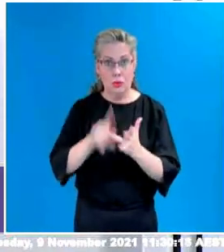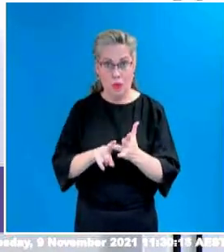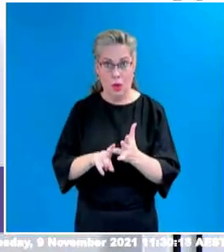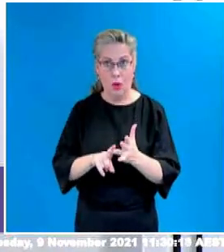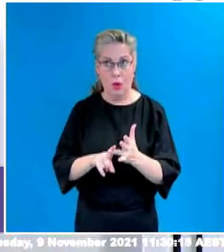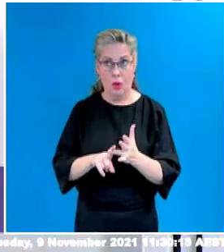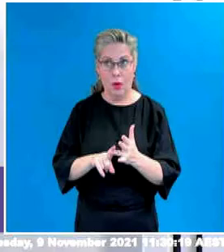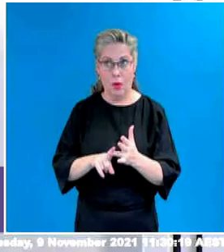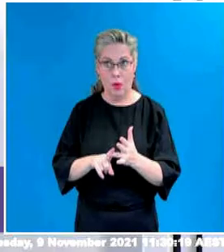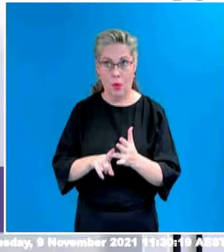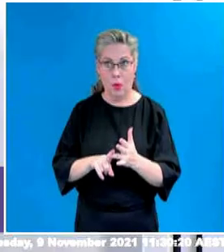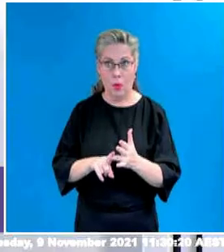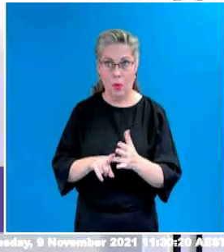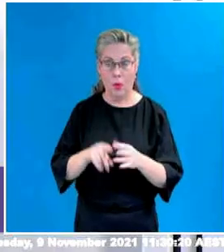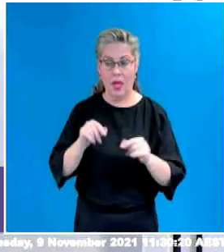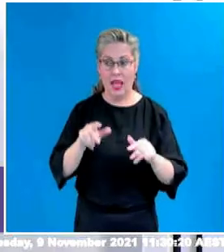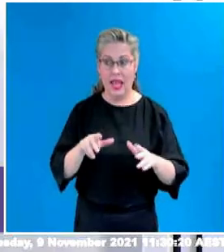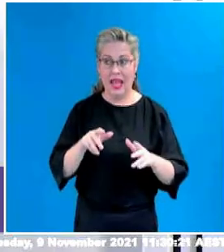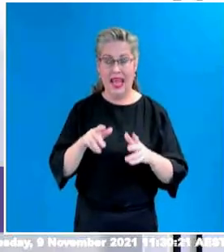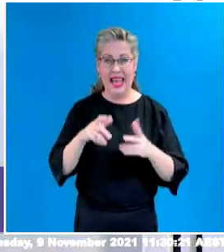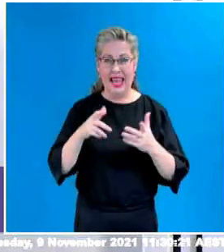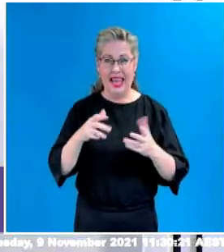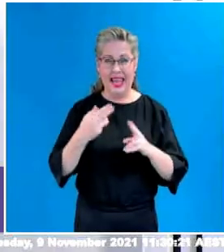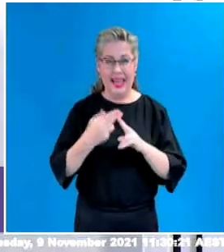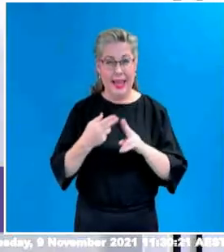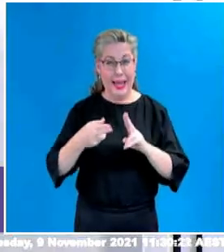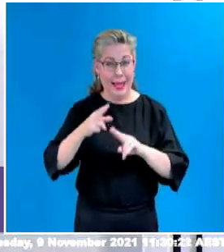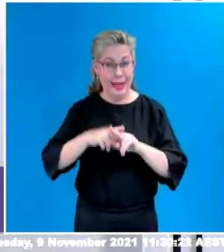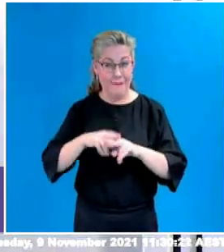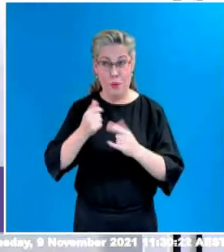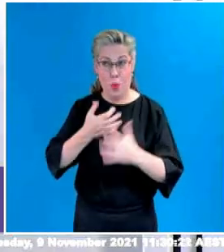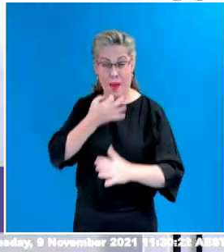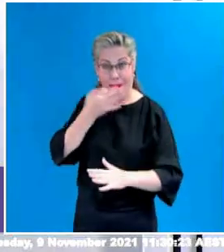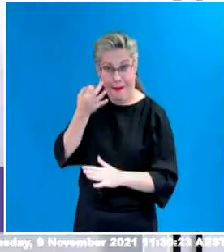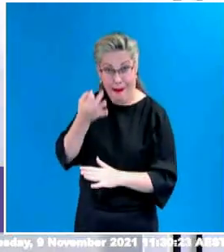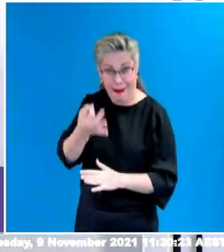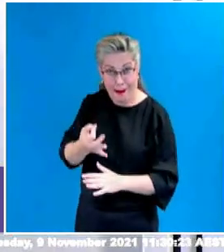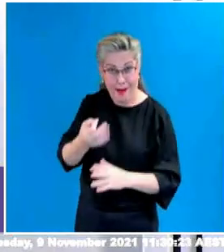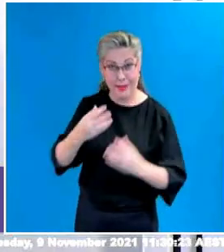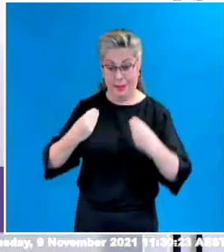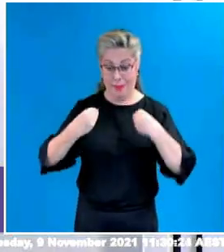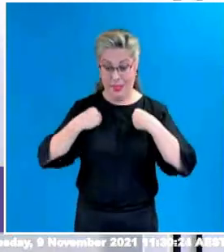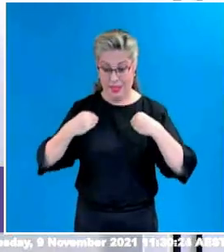rights, if that due diligence model and reporting model is followed, are they